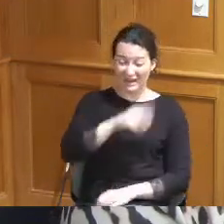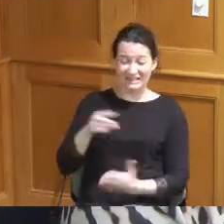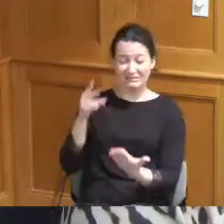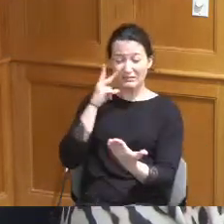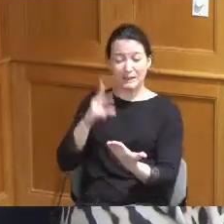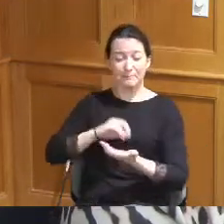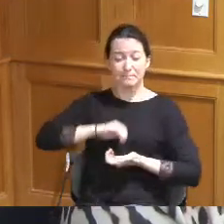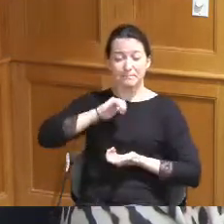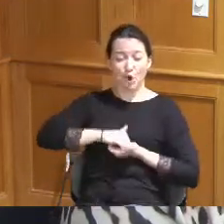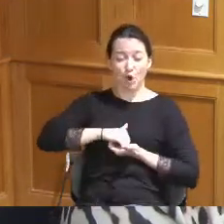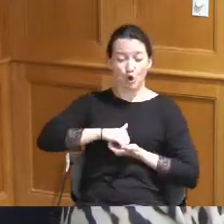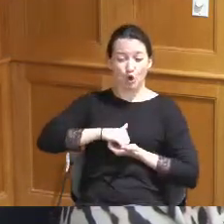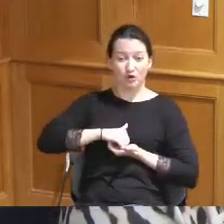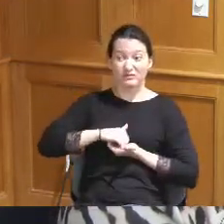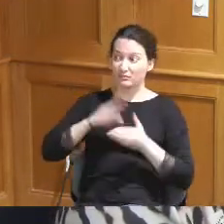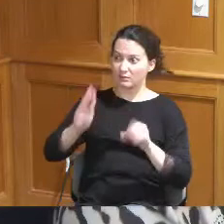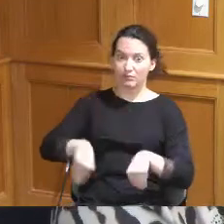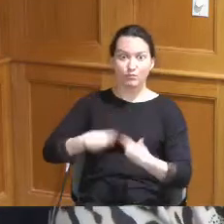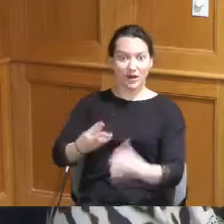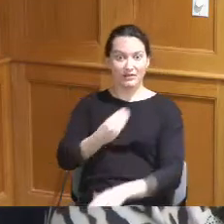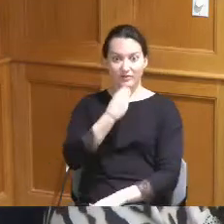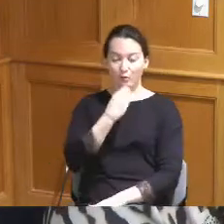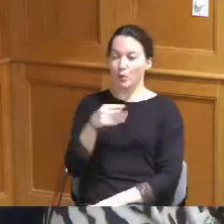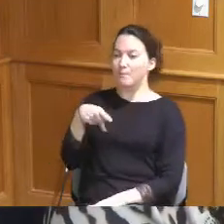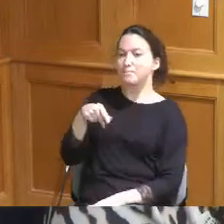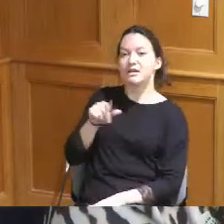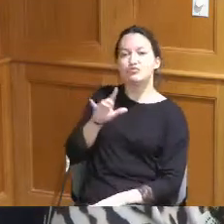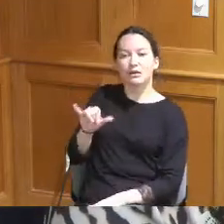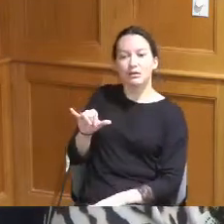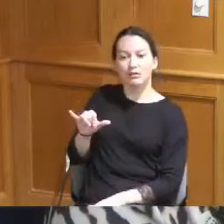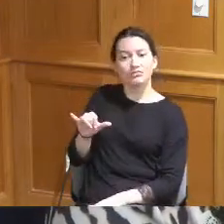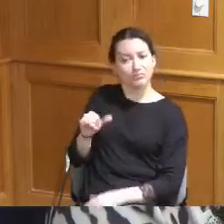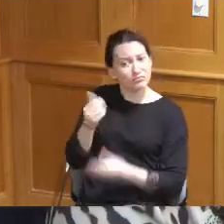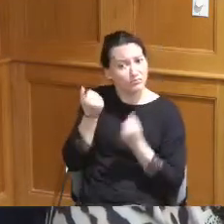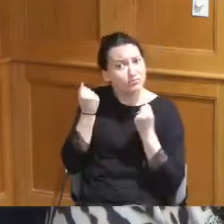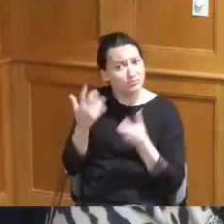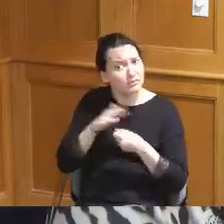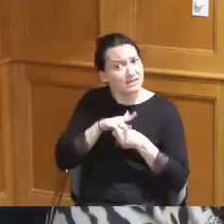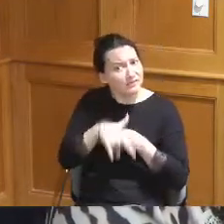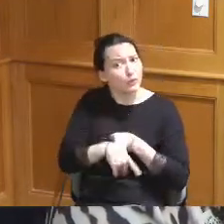partners that are providing food pantries they're quite a bit of them but I'm sure there's some